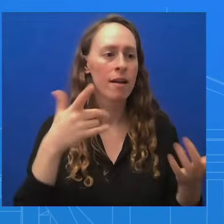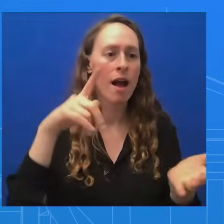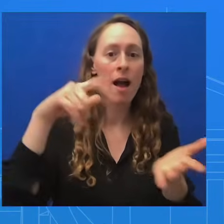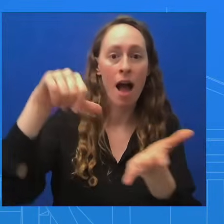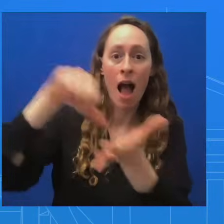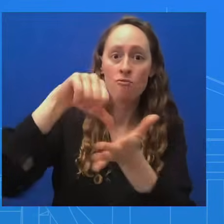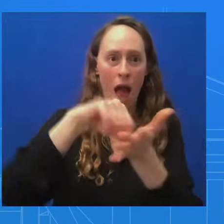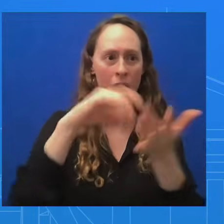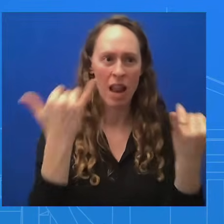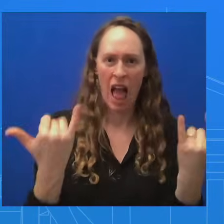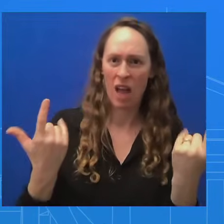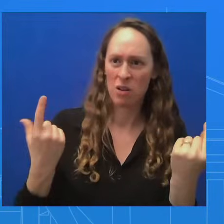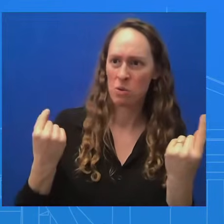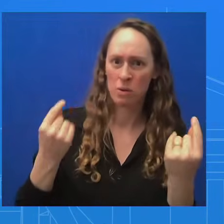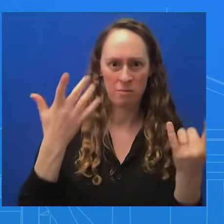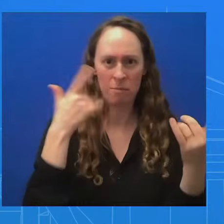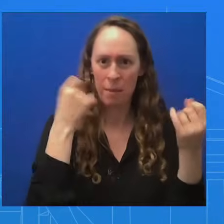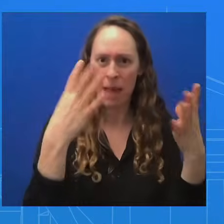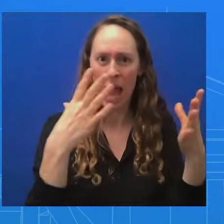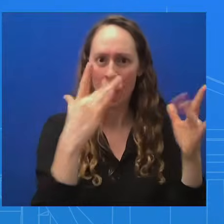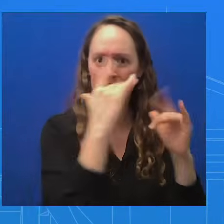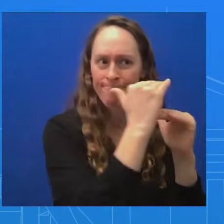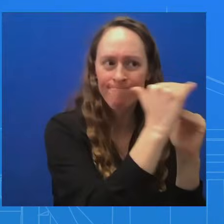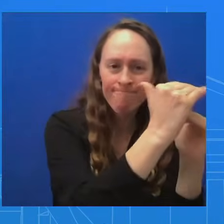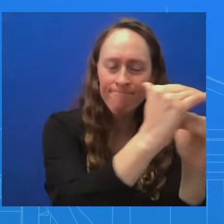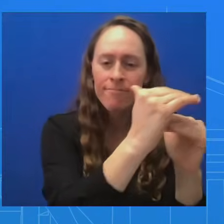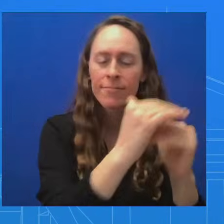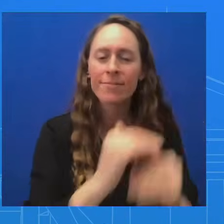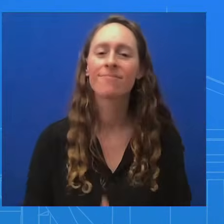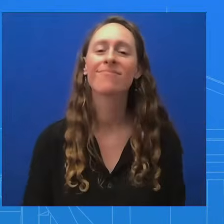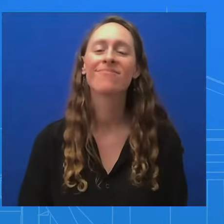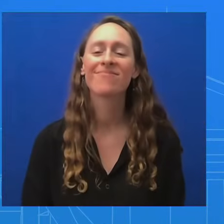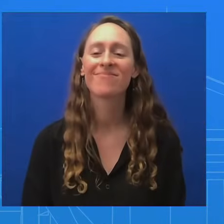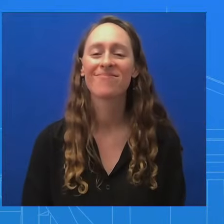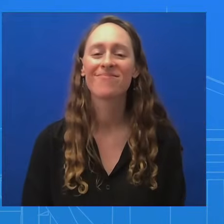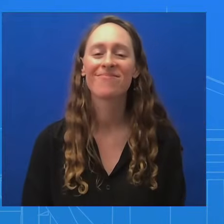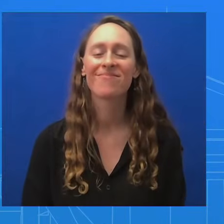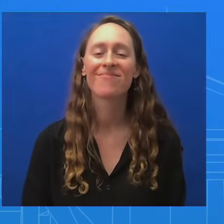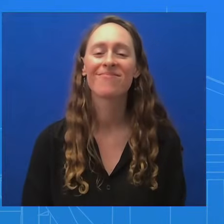of the administration, not last year. Some 50 sanctions regimes, about 500 entities.